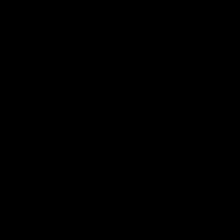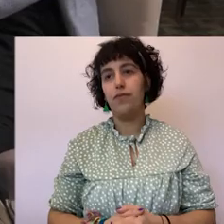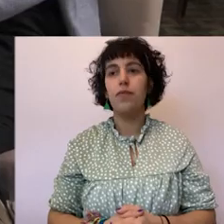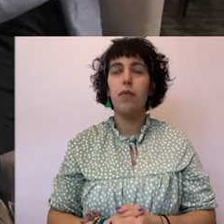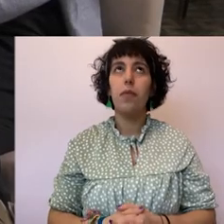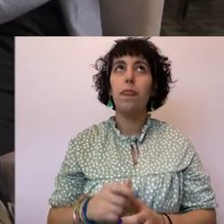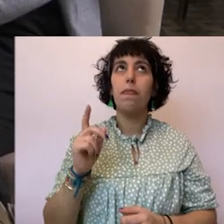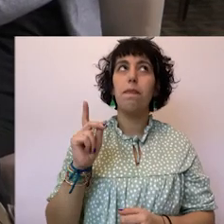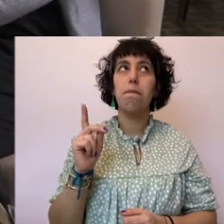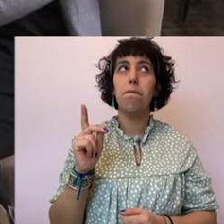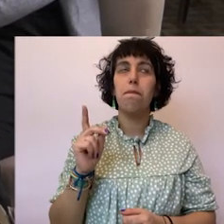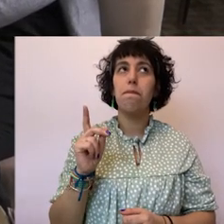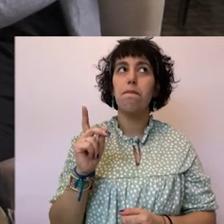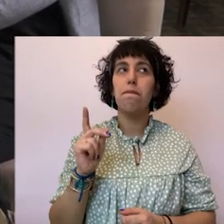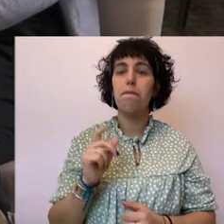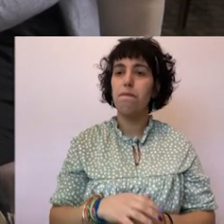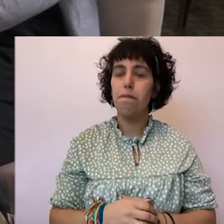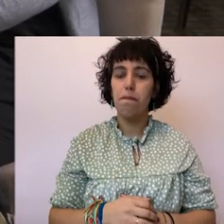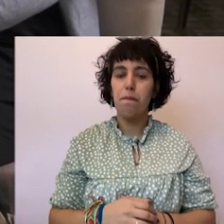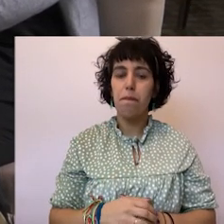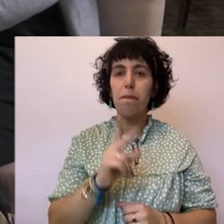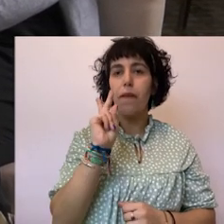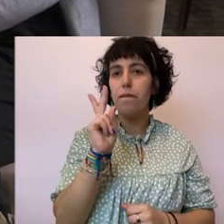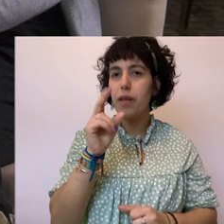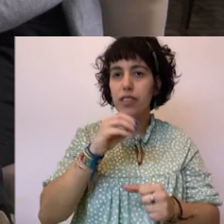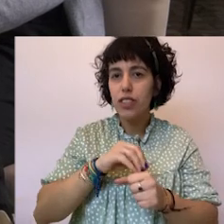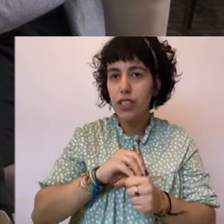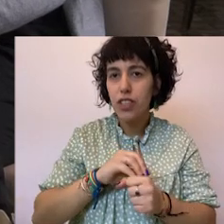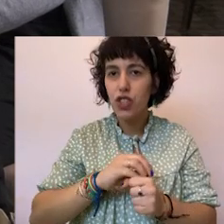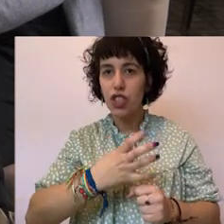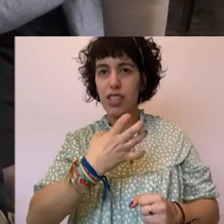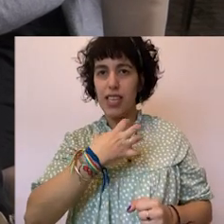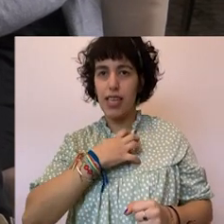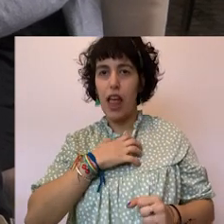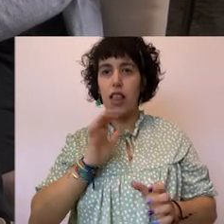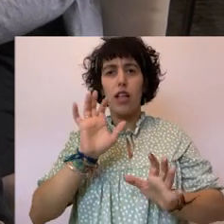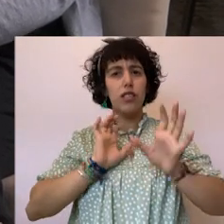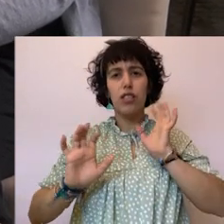What does self-defense mean to you?